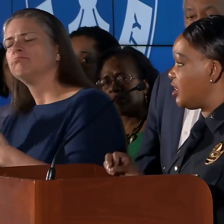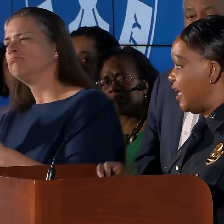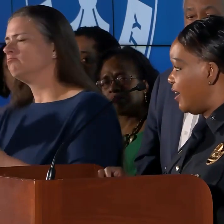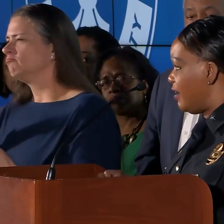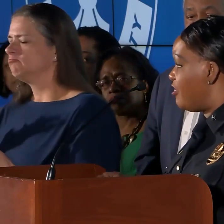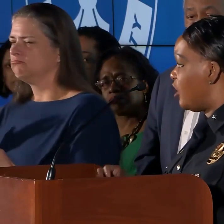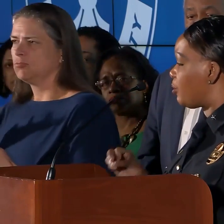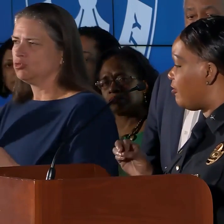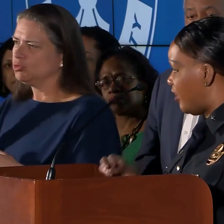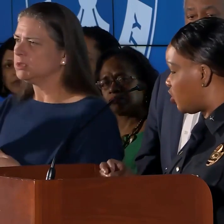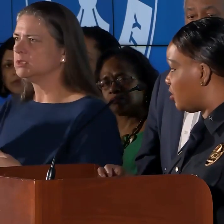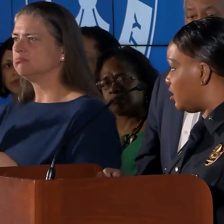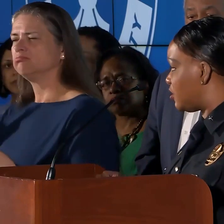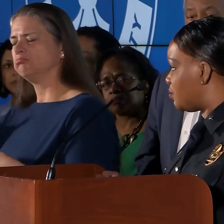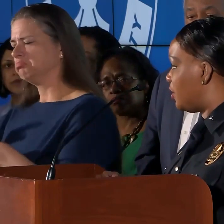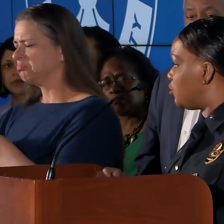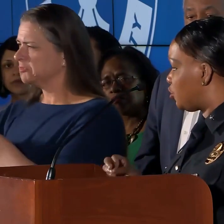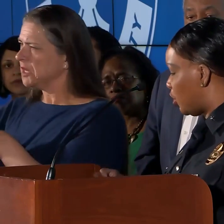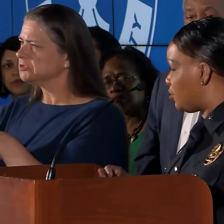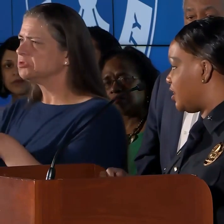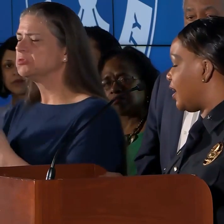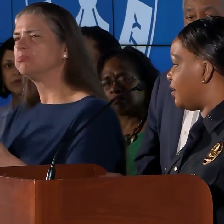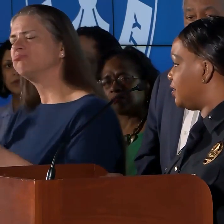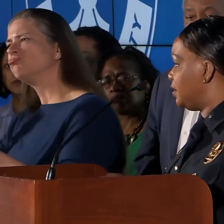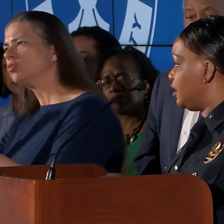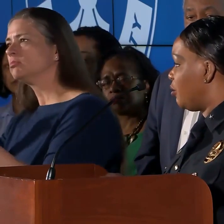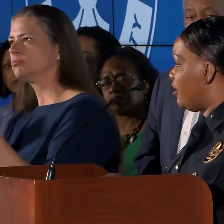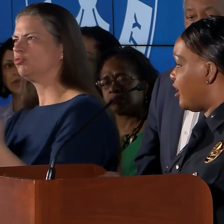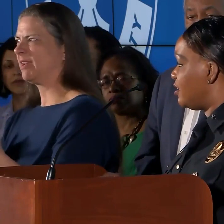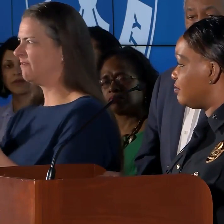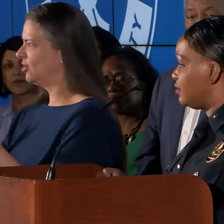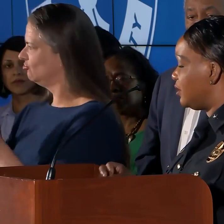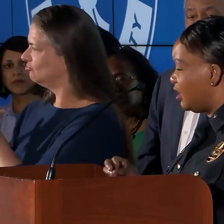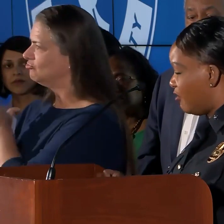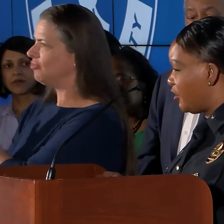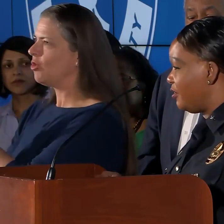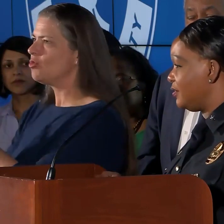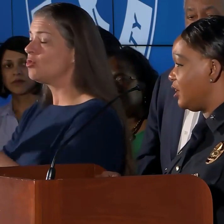today and their professionalism showed today. I wanna thank the governor. I